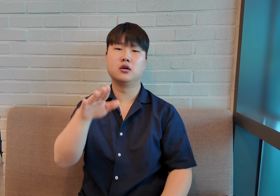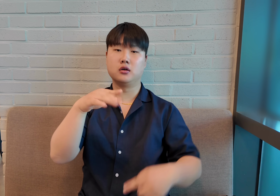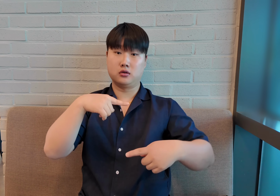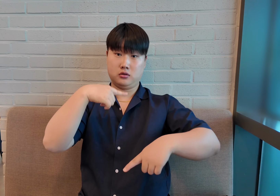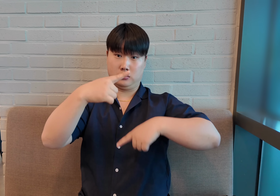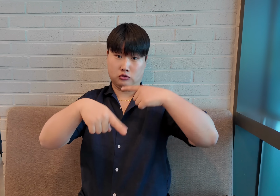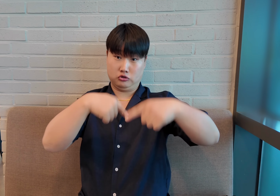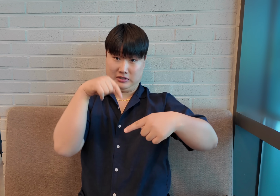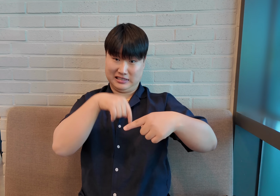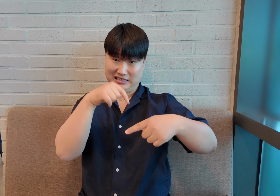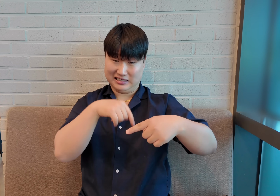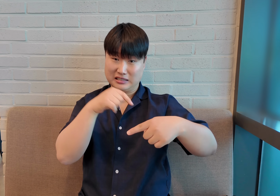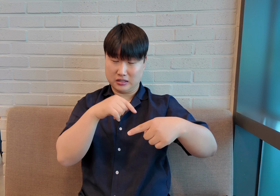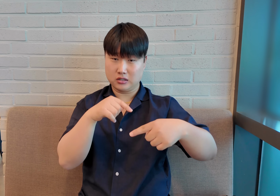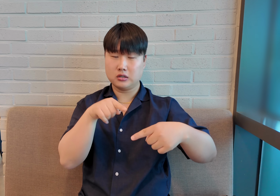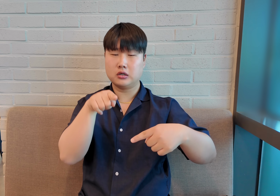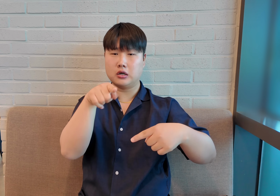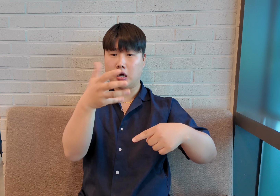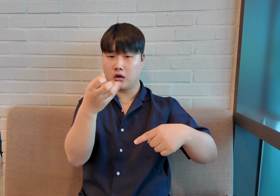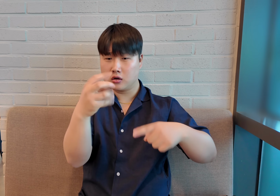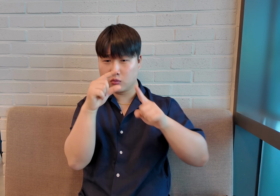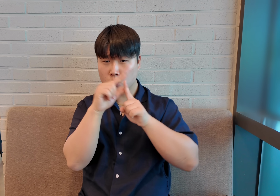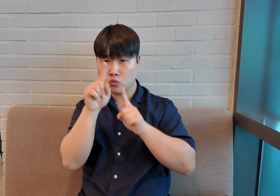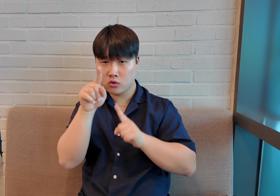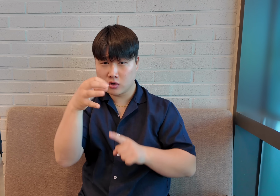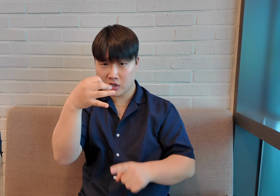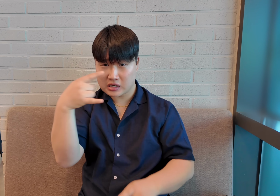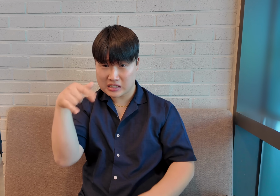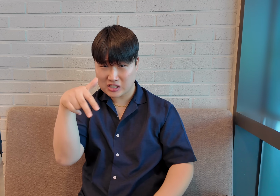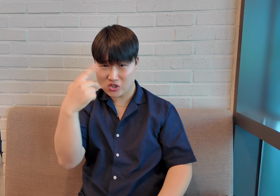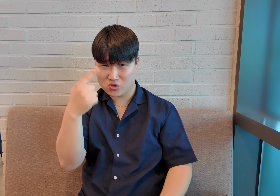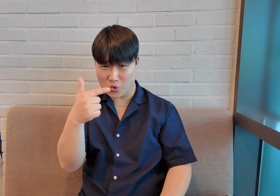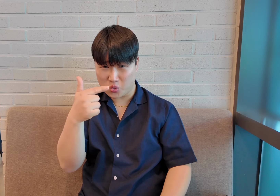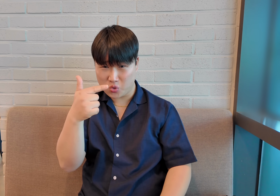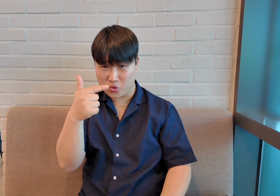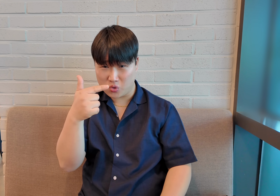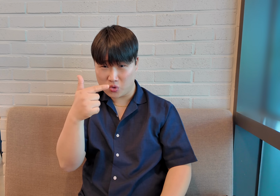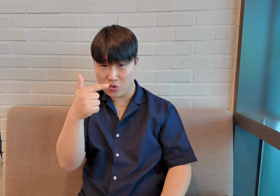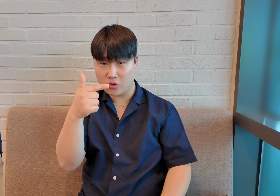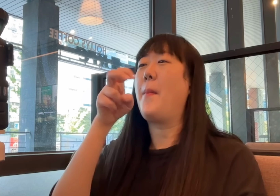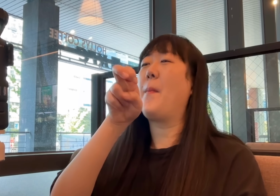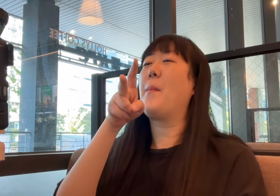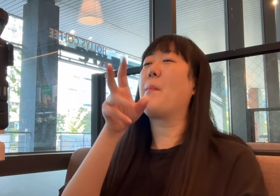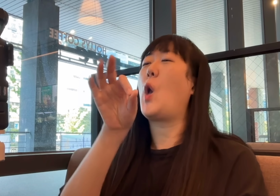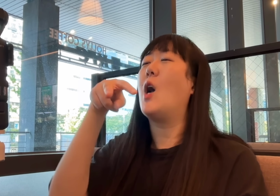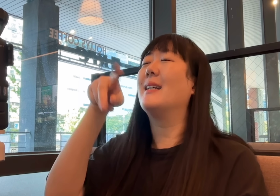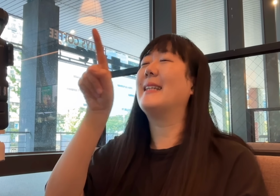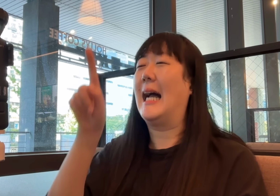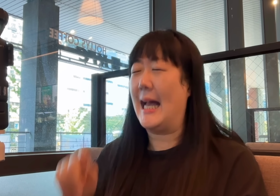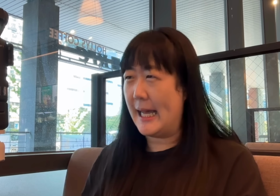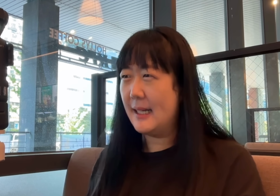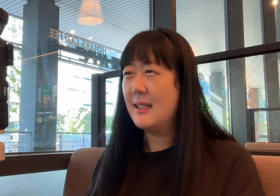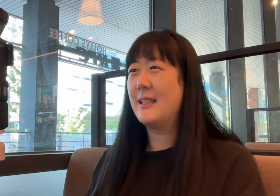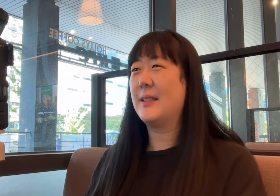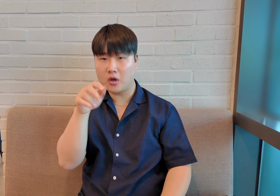Sign language What did you say earlier? Dependence? Nouns,